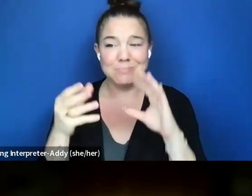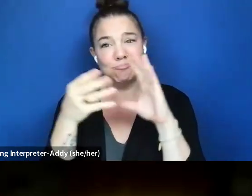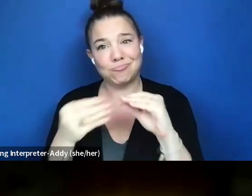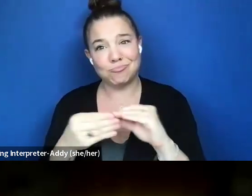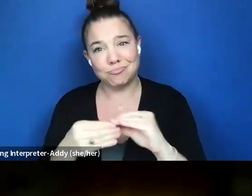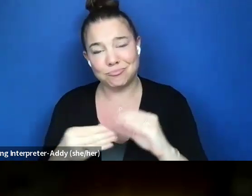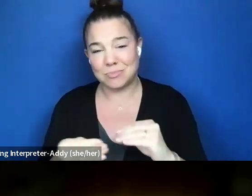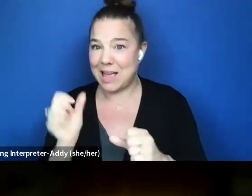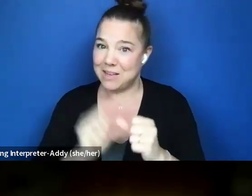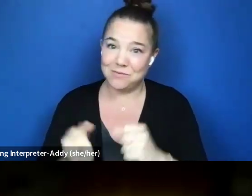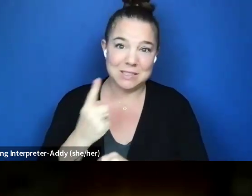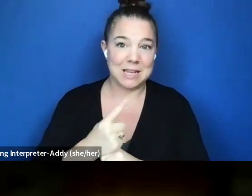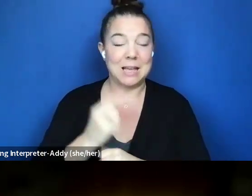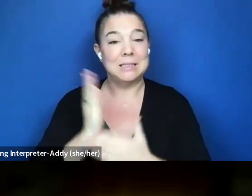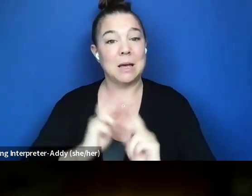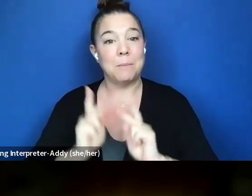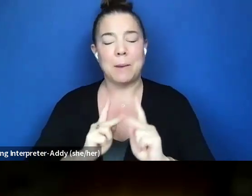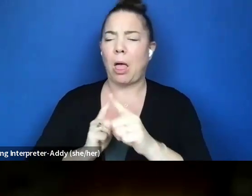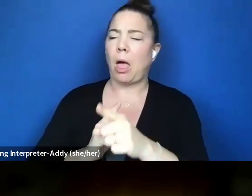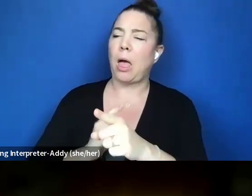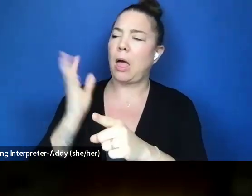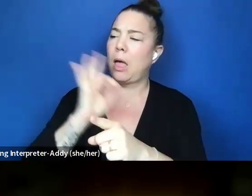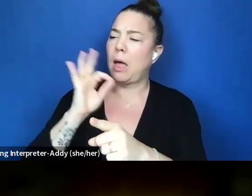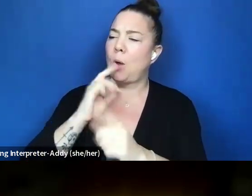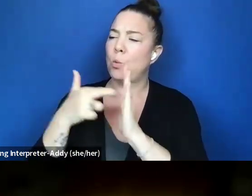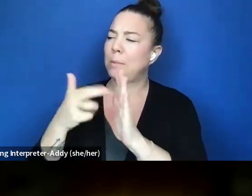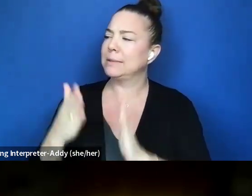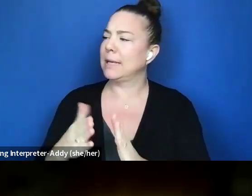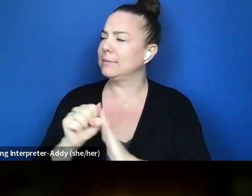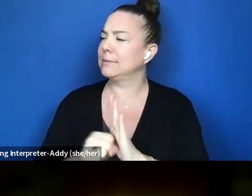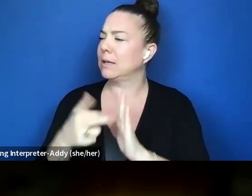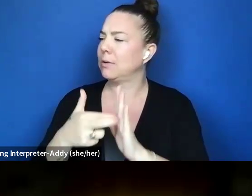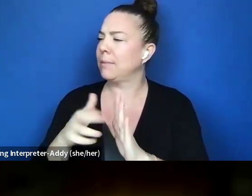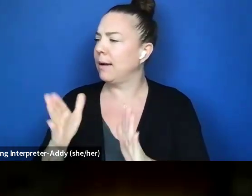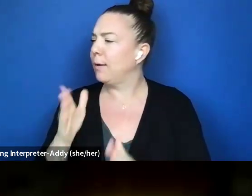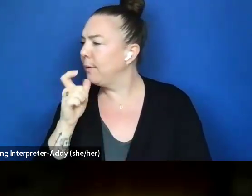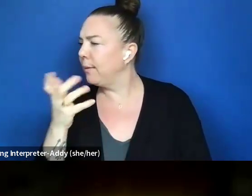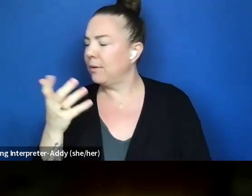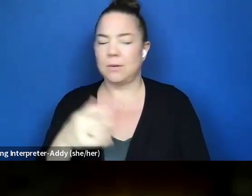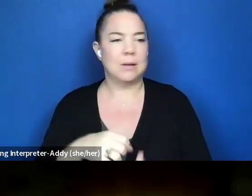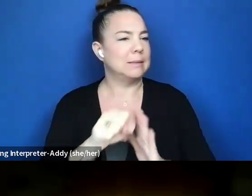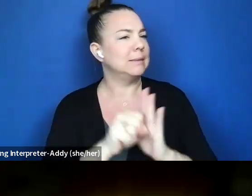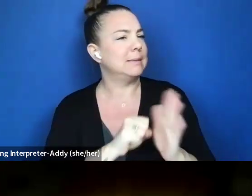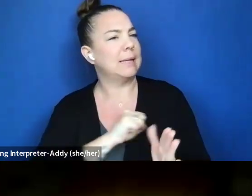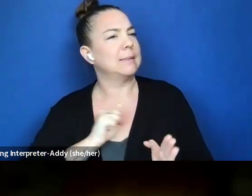Brooke Wilson (she/her): there. There are people who don't know who their representative State Brooke Wilson (she/her): representative, State Senator. They don't know.